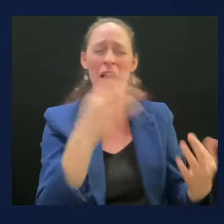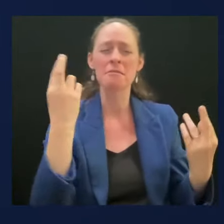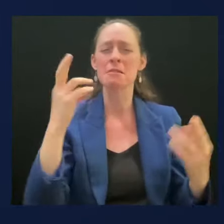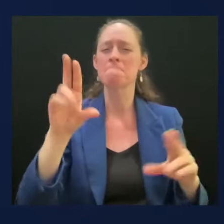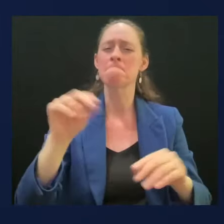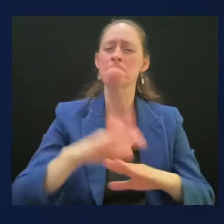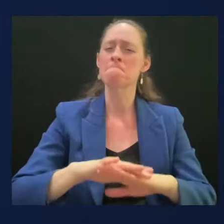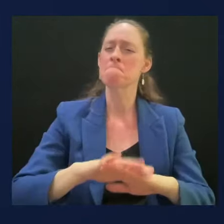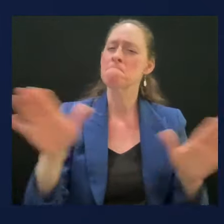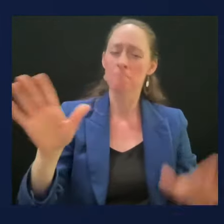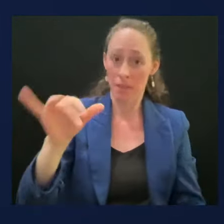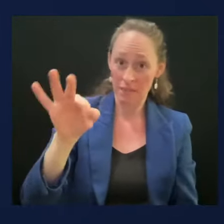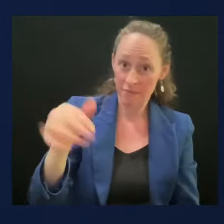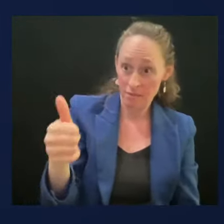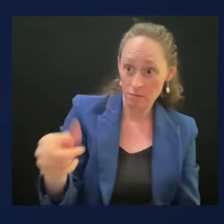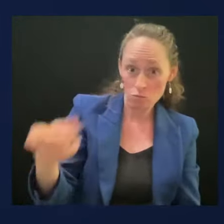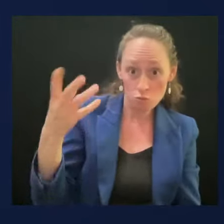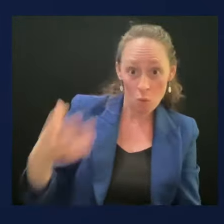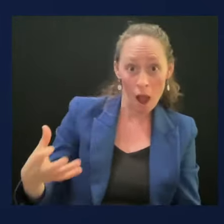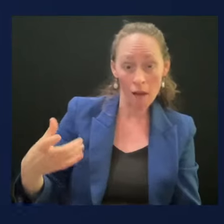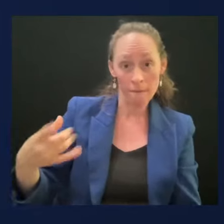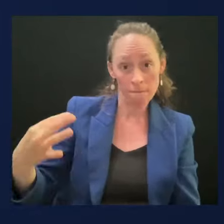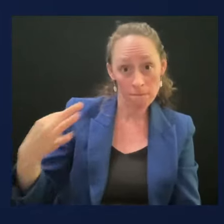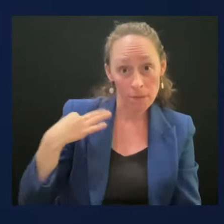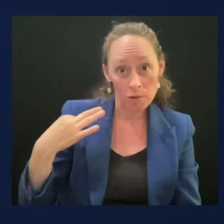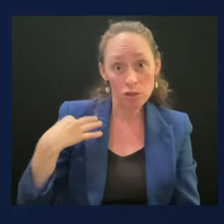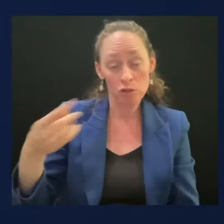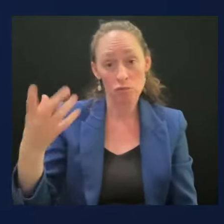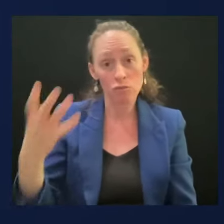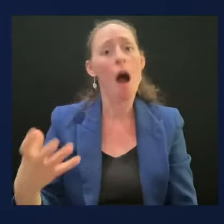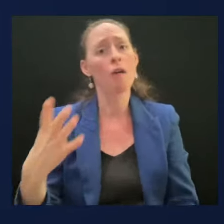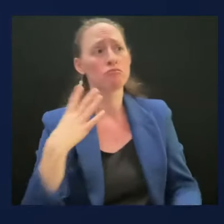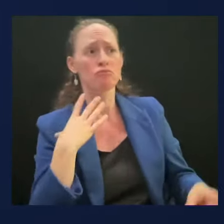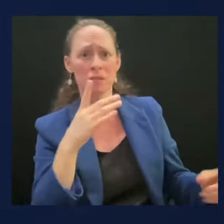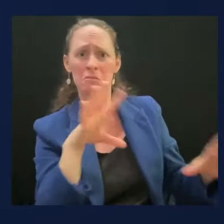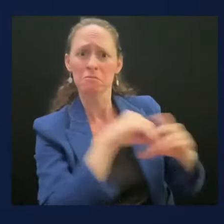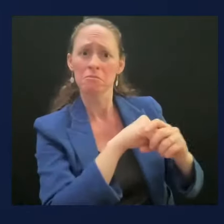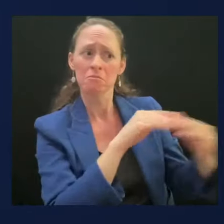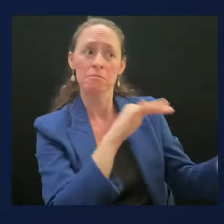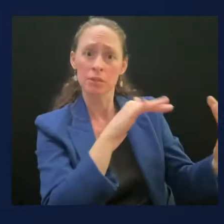Every time a qualified American stands up and raises their hand and serves with honor